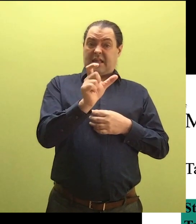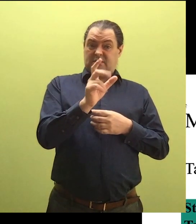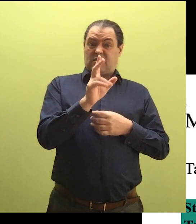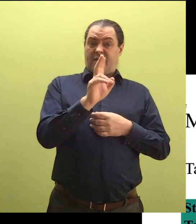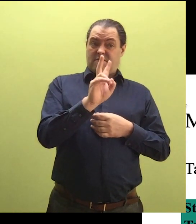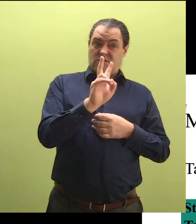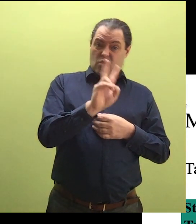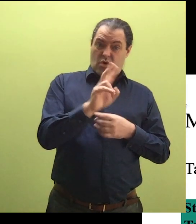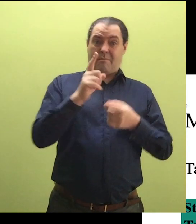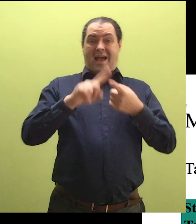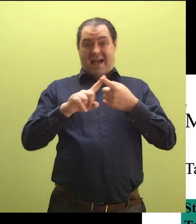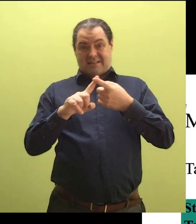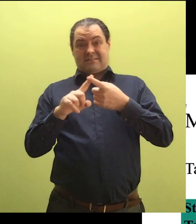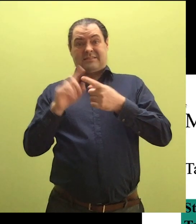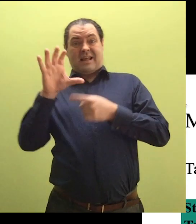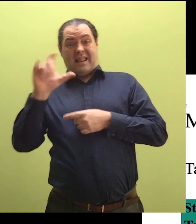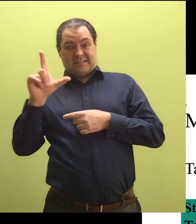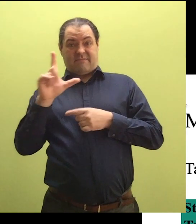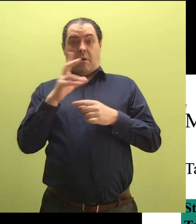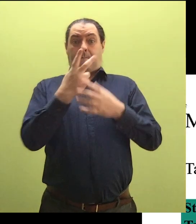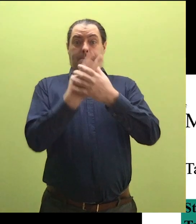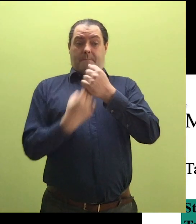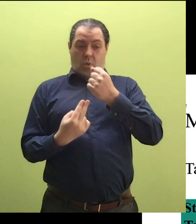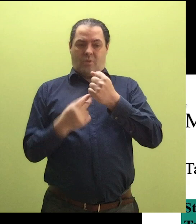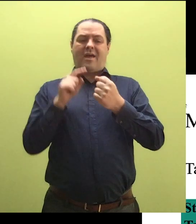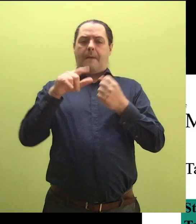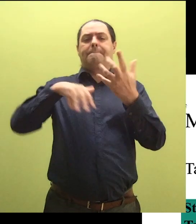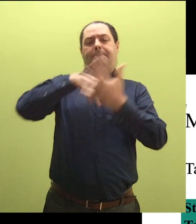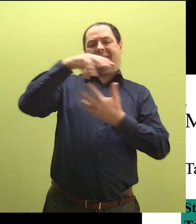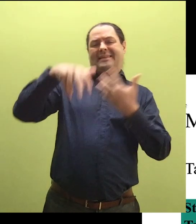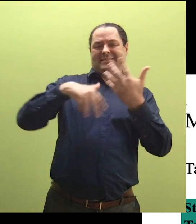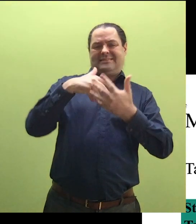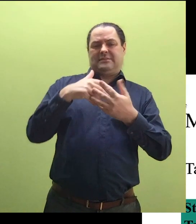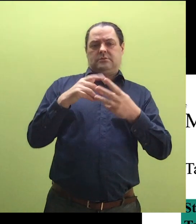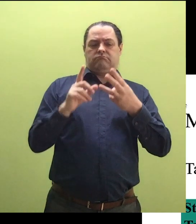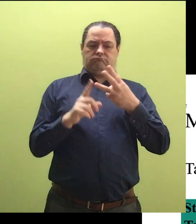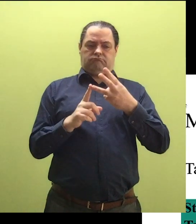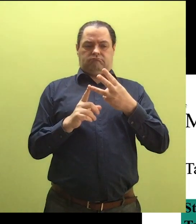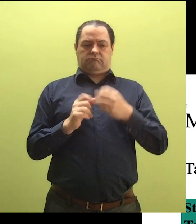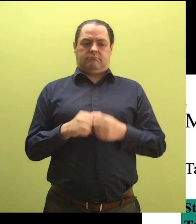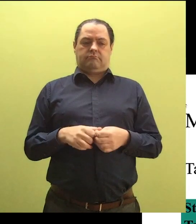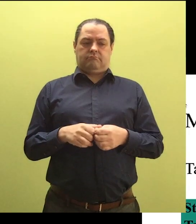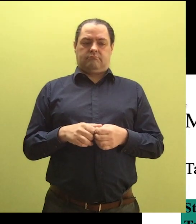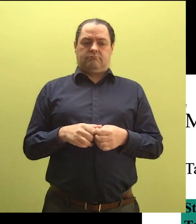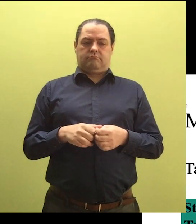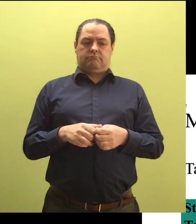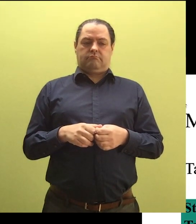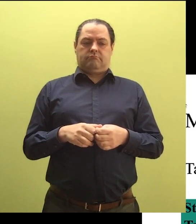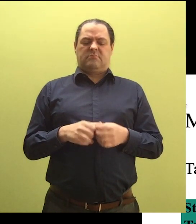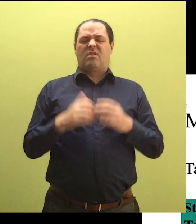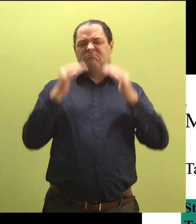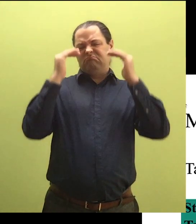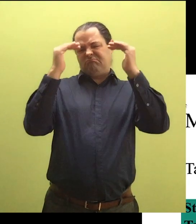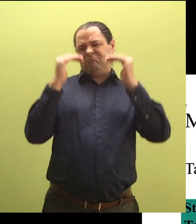and its alternating counterpart by a classifier, then this instance was marked as a mixed alternation. We will talk about